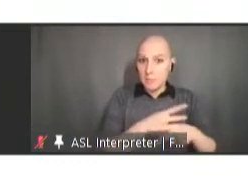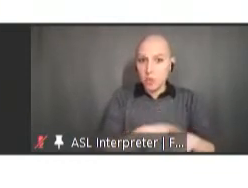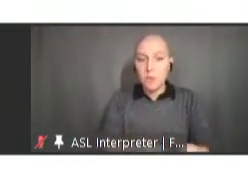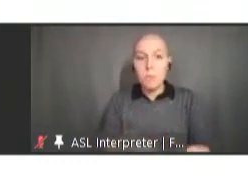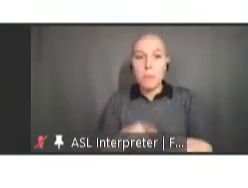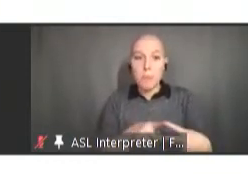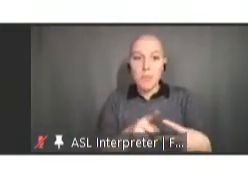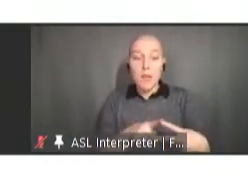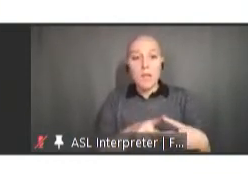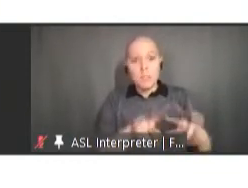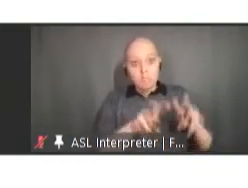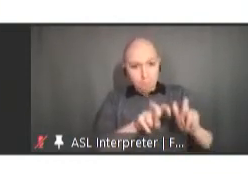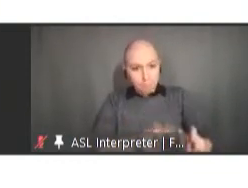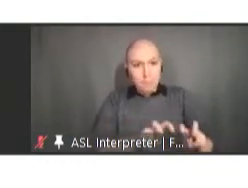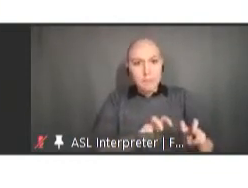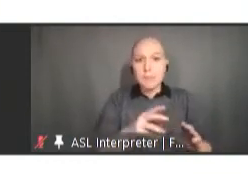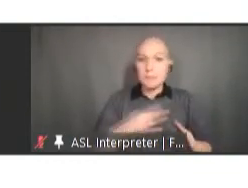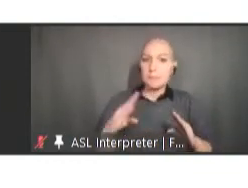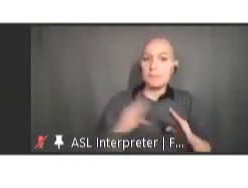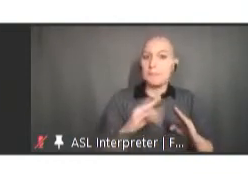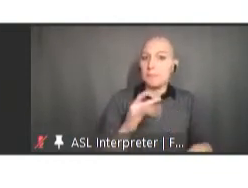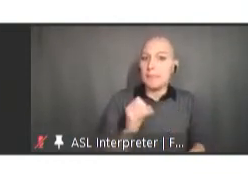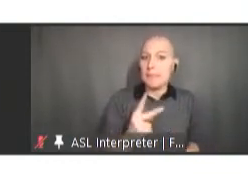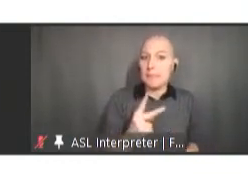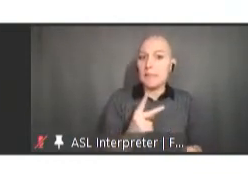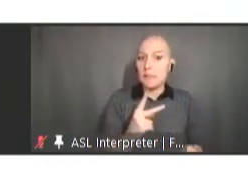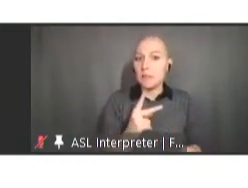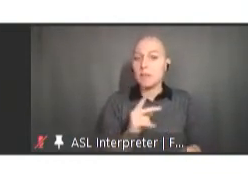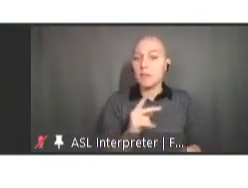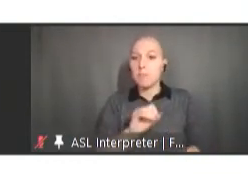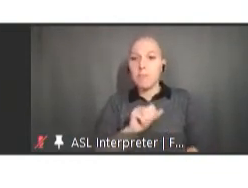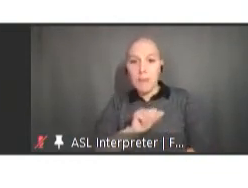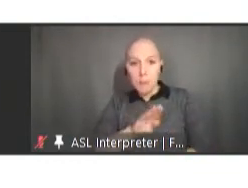and following these subjects for the first few months to obtain infection data that